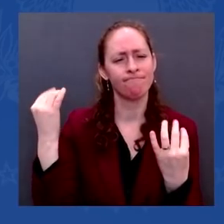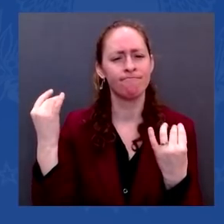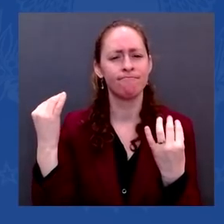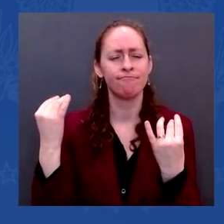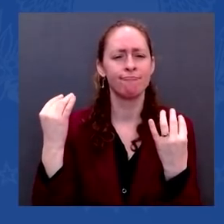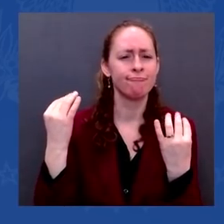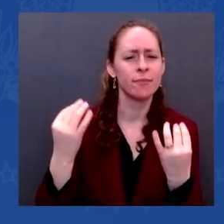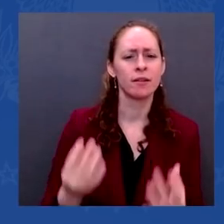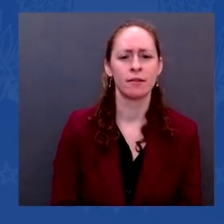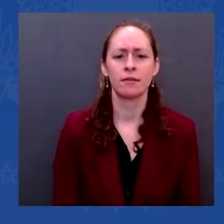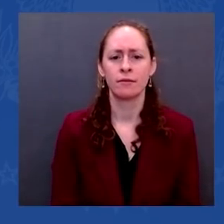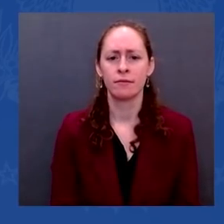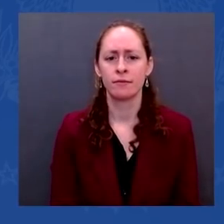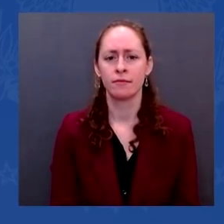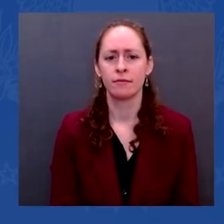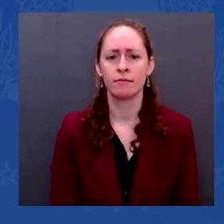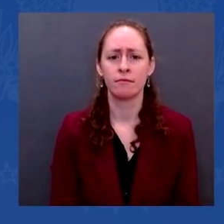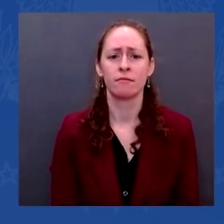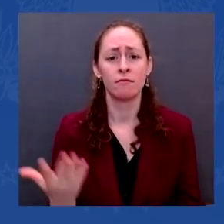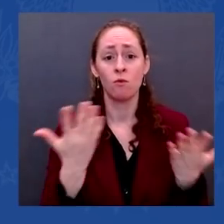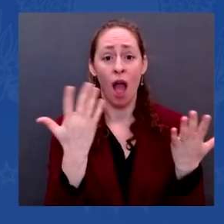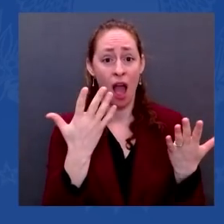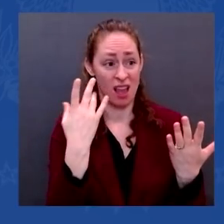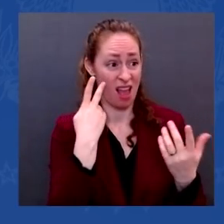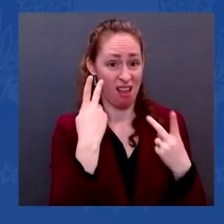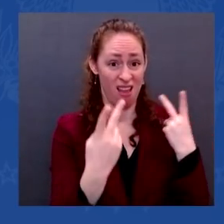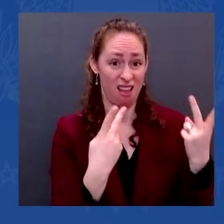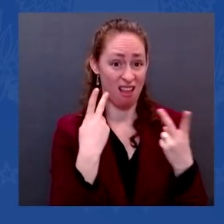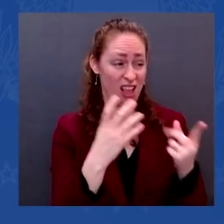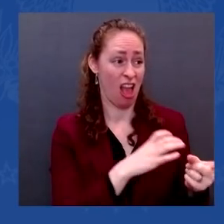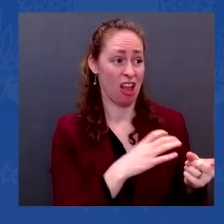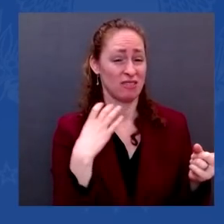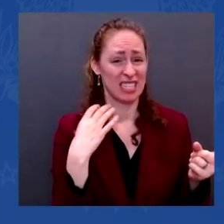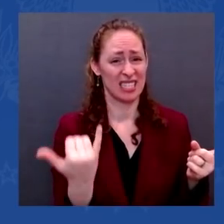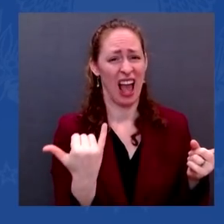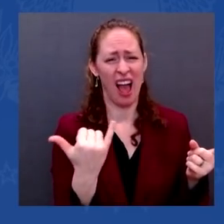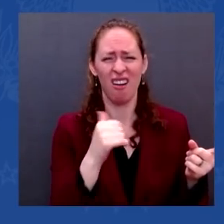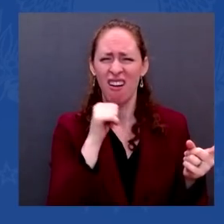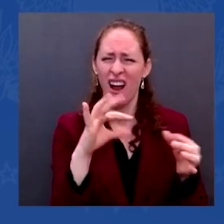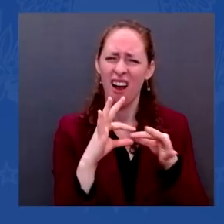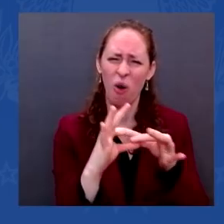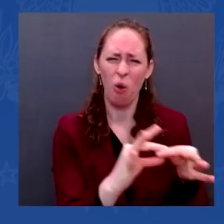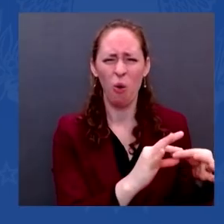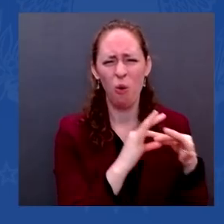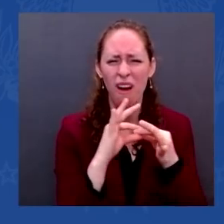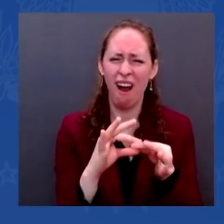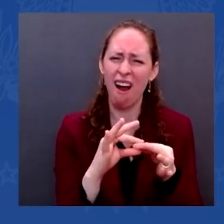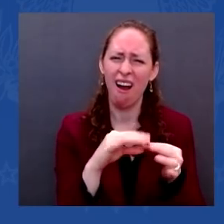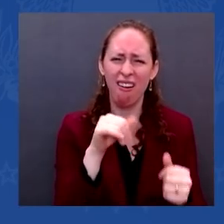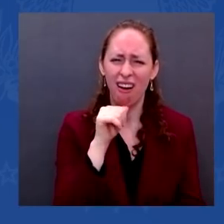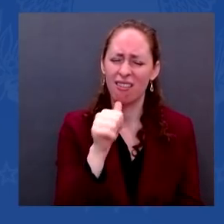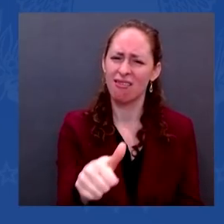We used to eat lunch together. I mean, literally sit down -- not in the Senate Dining Room of the Senate or that small dining room off to the --